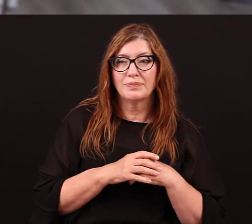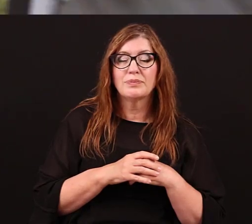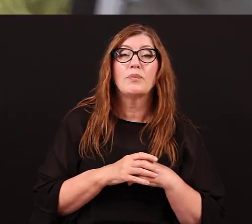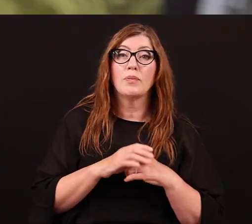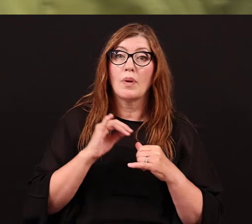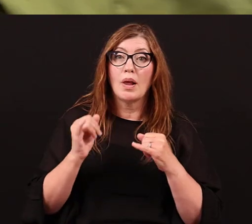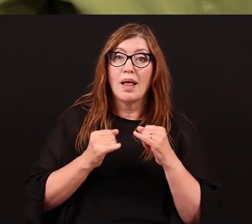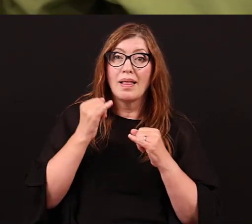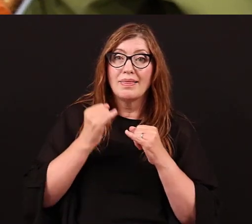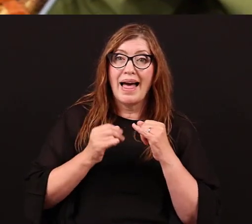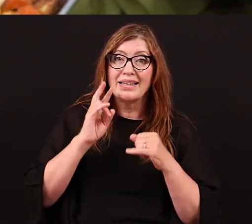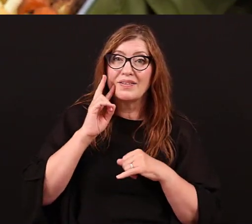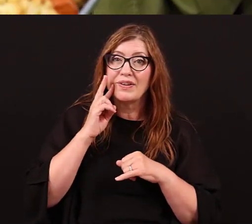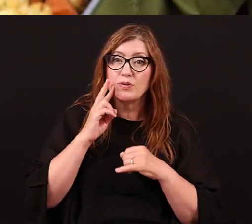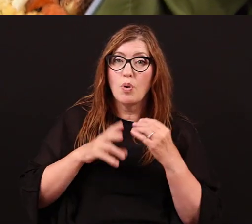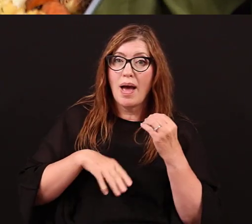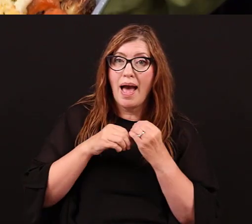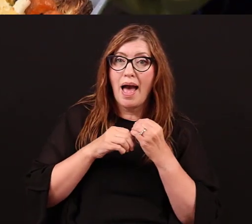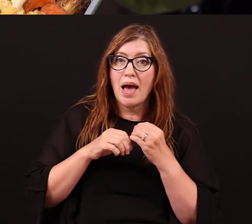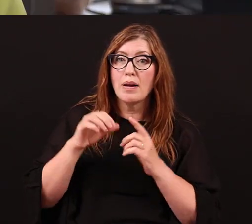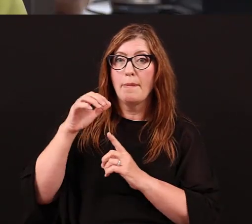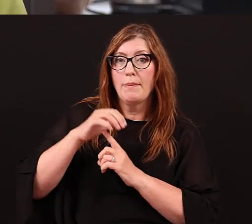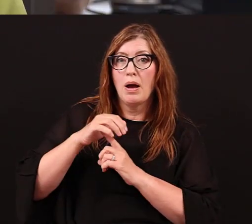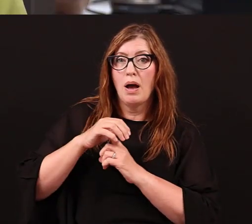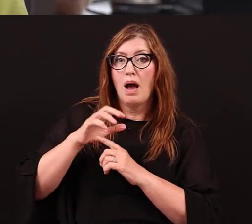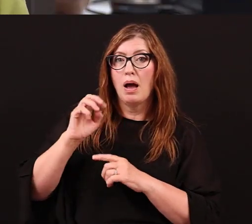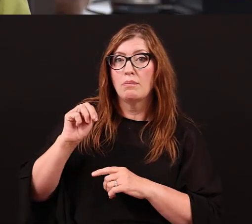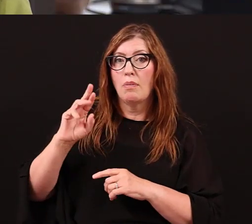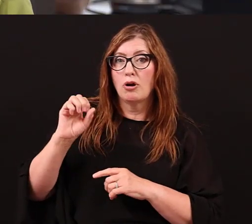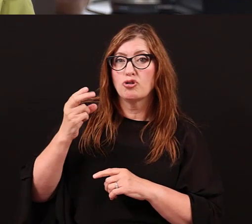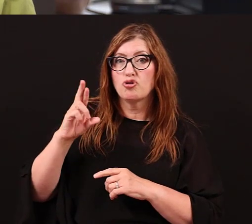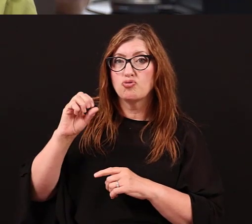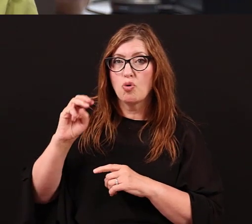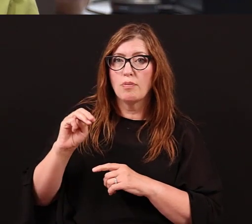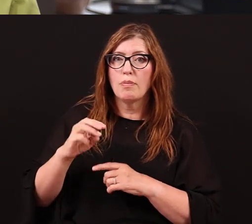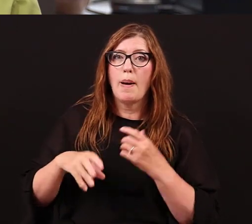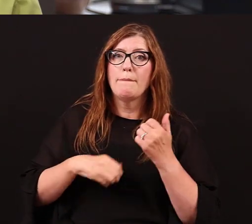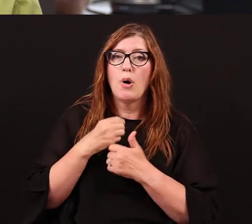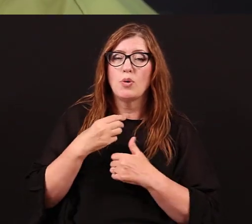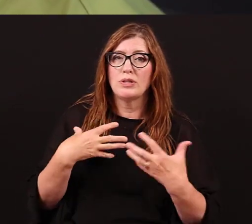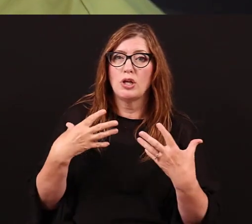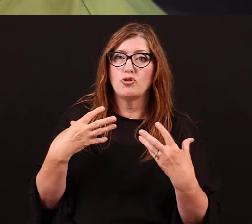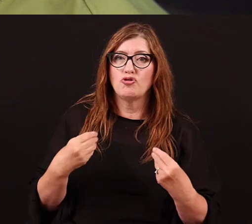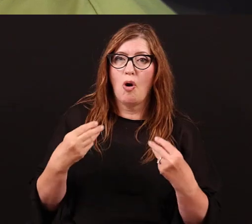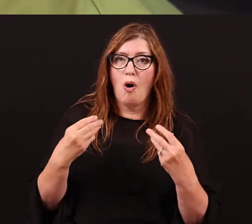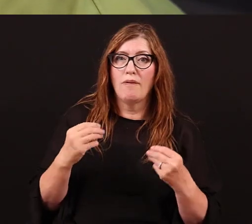So the last vegetable we're gonna add is the mushrooms, 'cause they're the most delicate of all the vegetables. You don't want to overcook them.